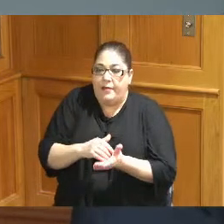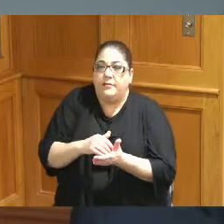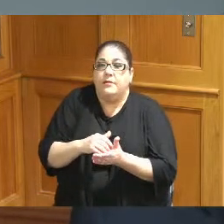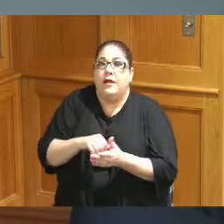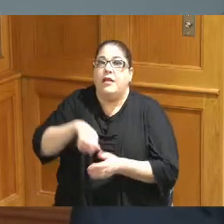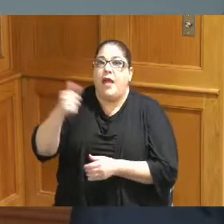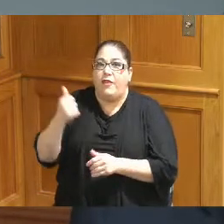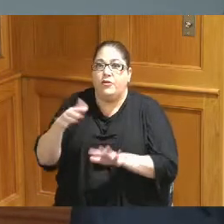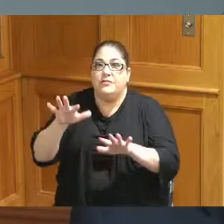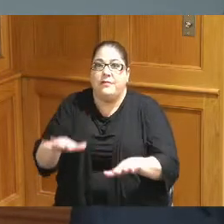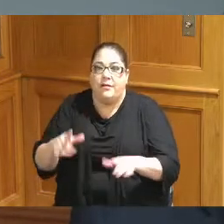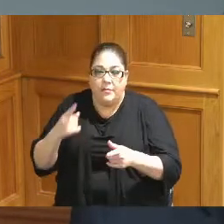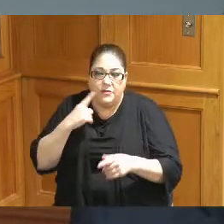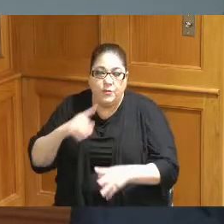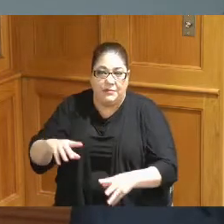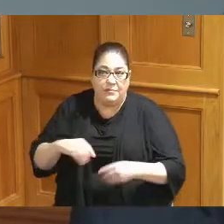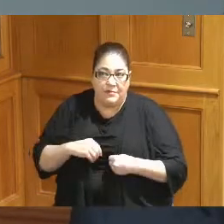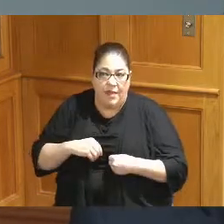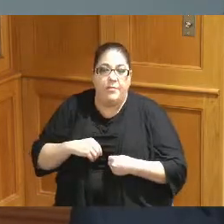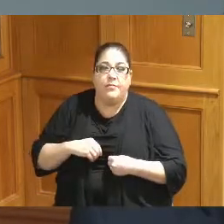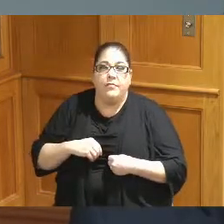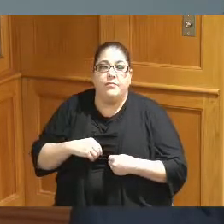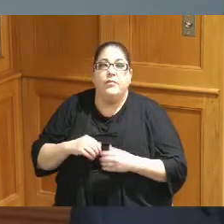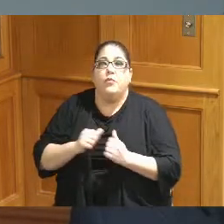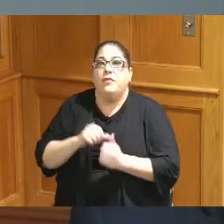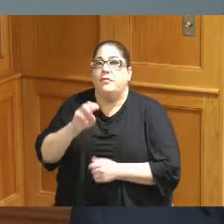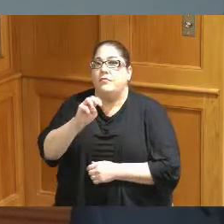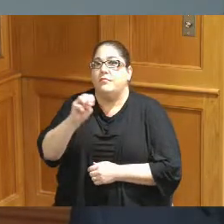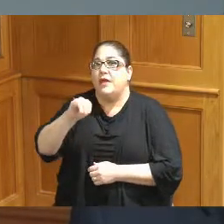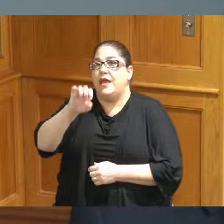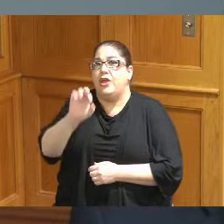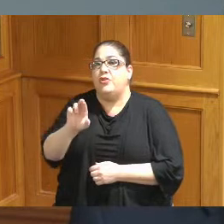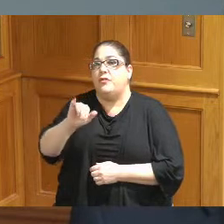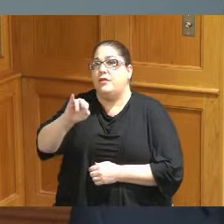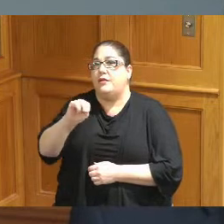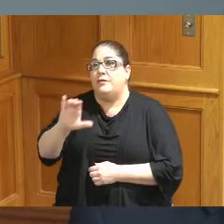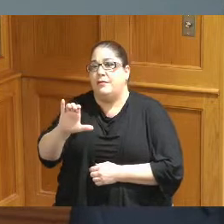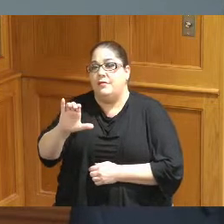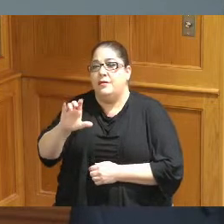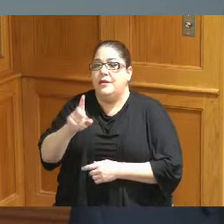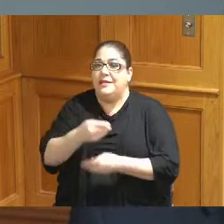is a resolution to accept the settlement agreement with Meyer Inc Meyer Distribution Inc Myers stores